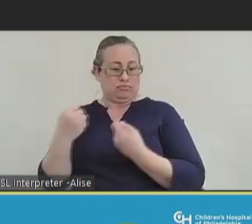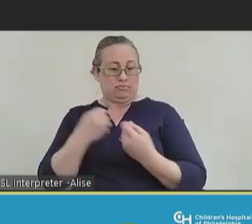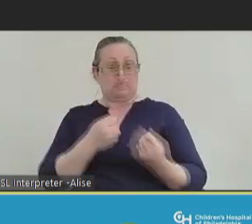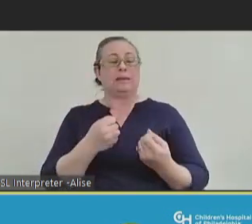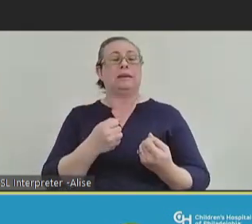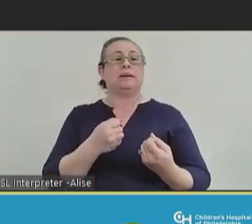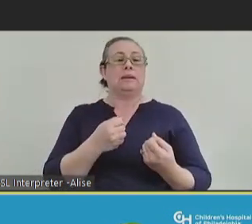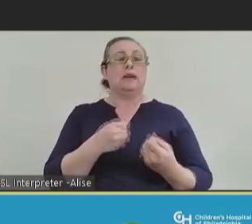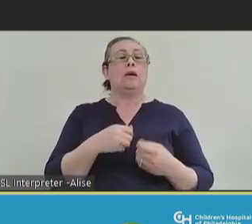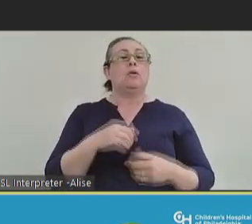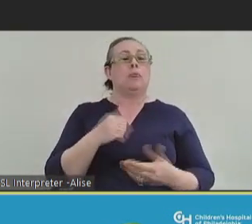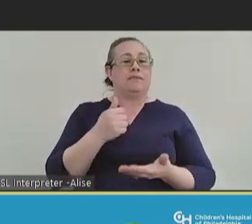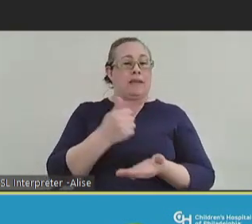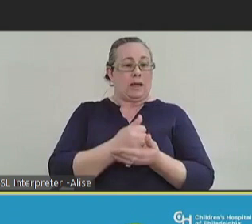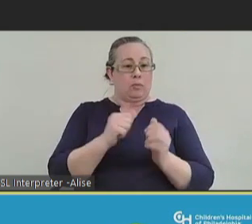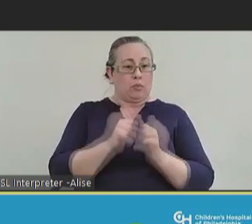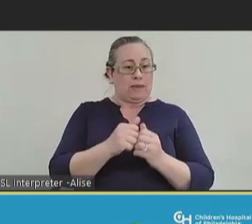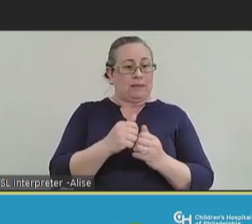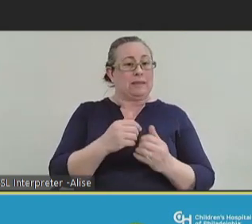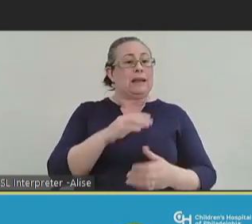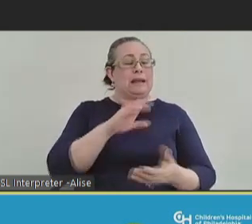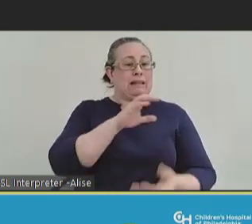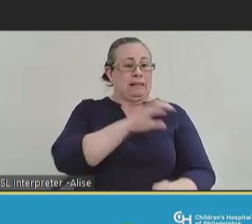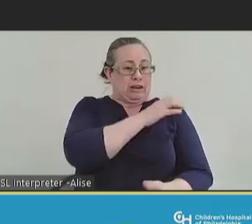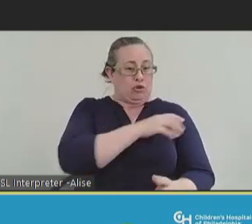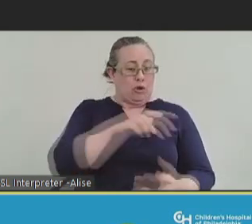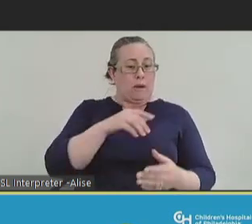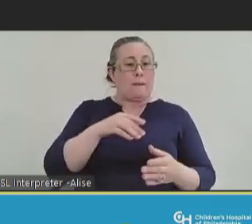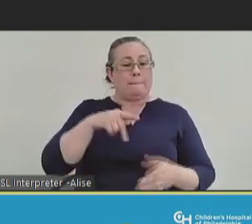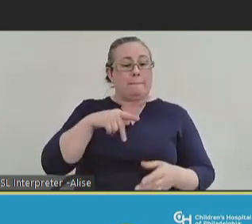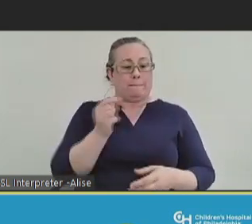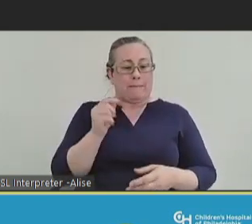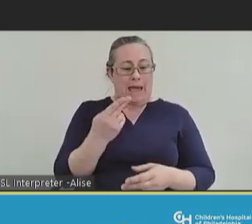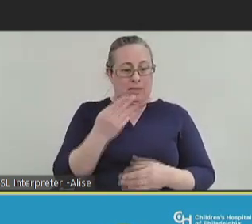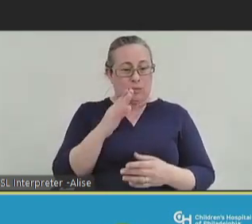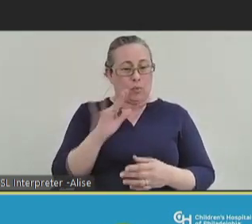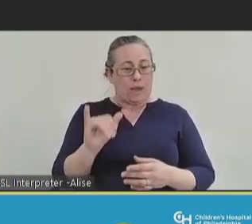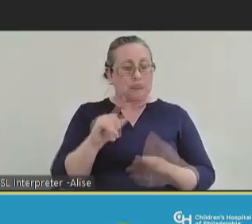We have assisted in authoring clinical pathways focused on standardizing care when supporting